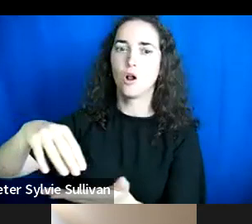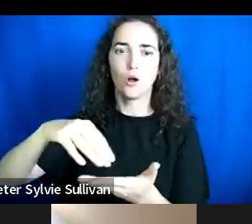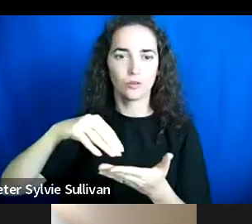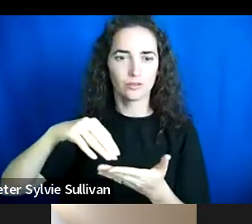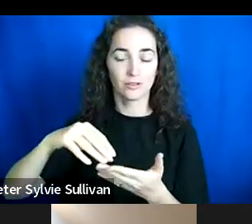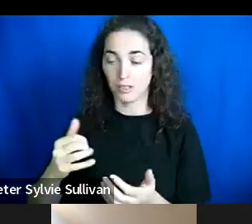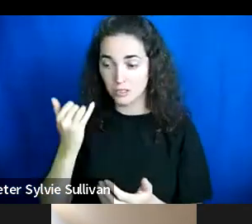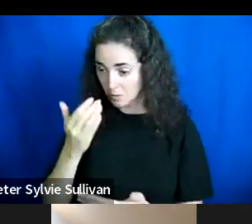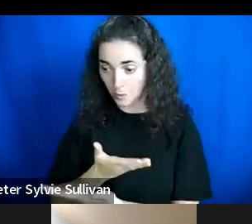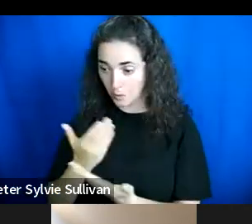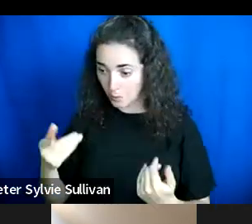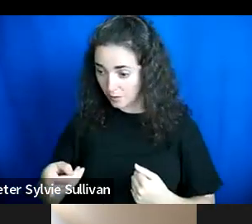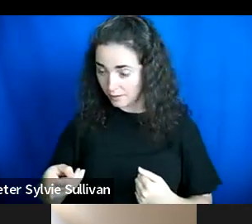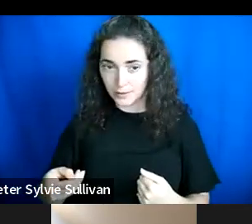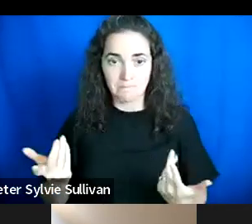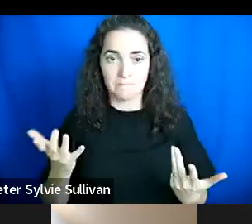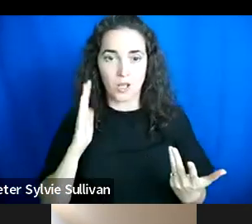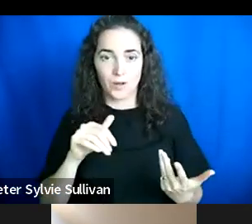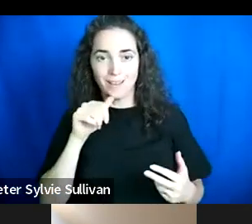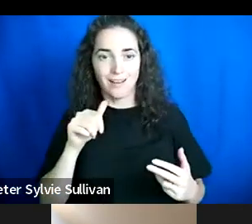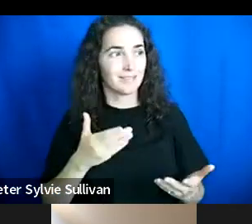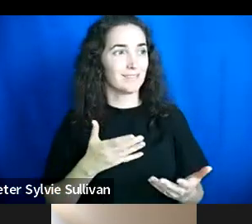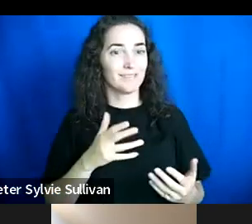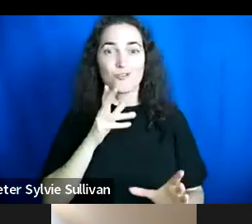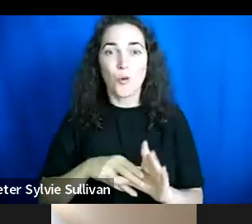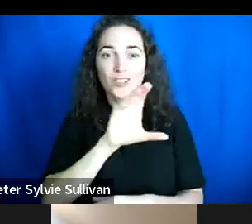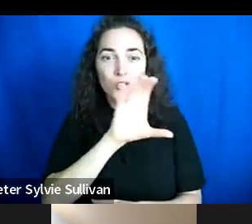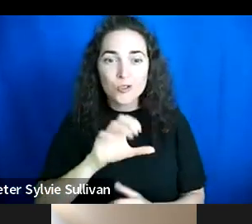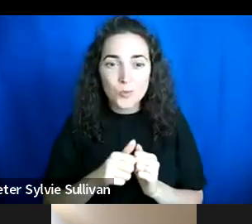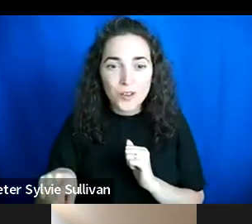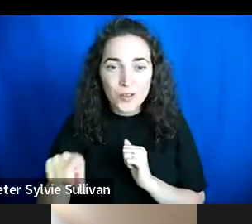So I wouldn't be sitting here with you guys if if he wasn't here.